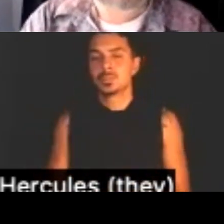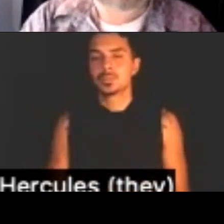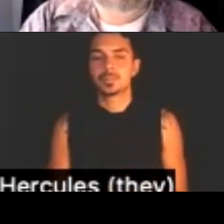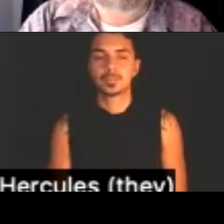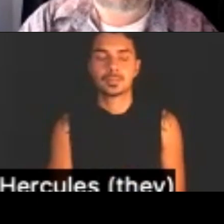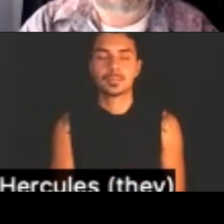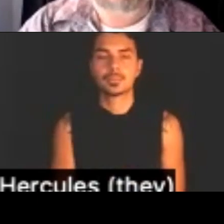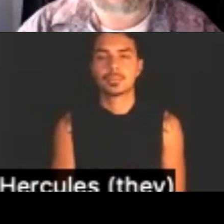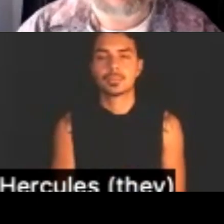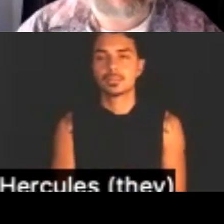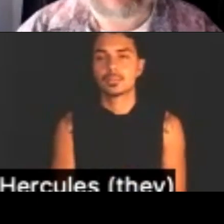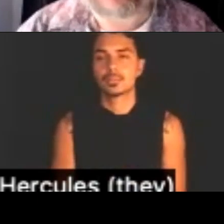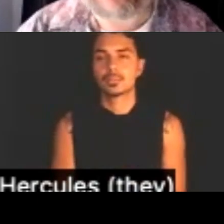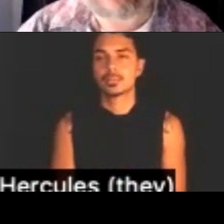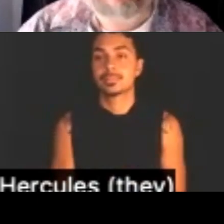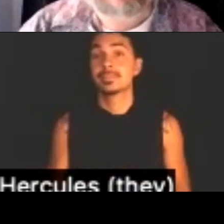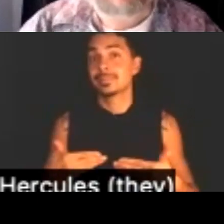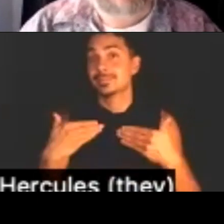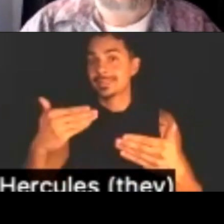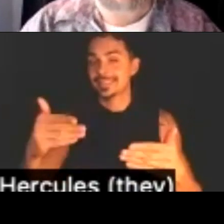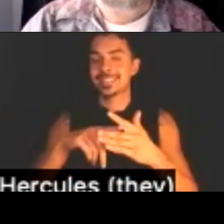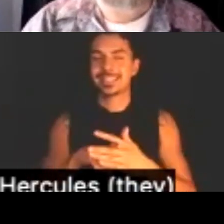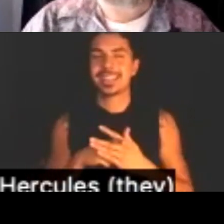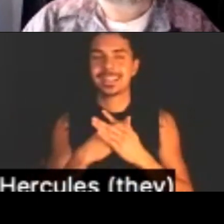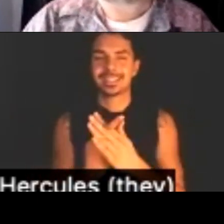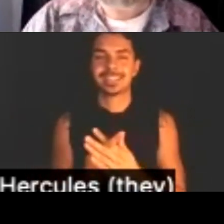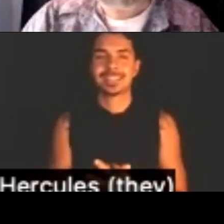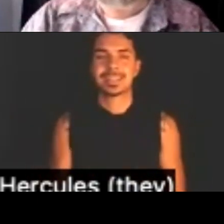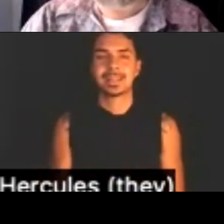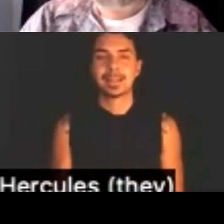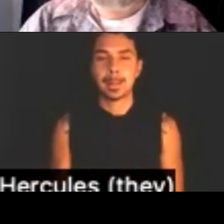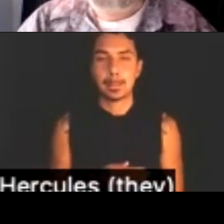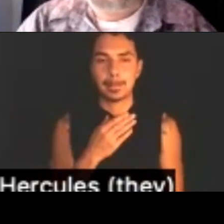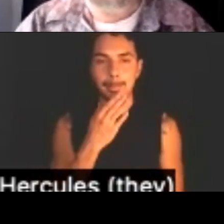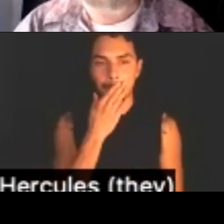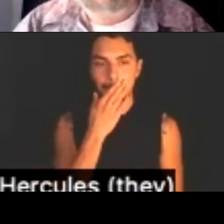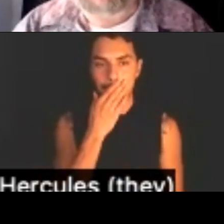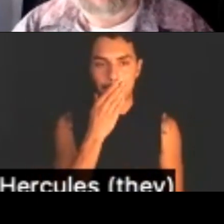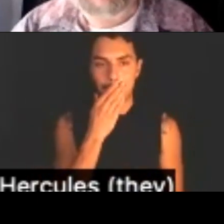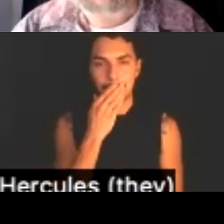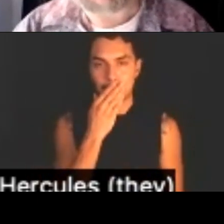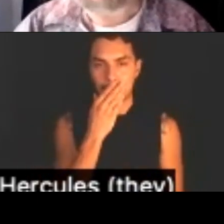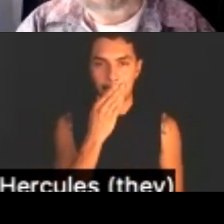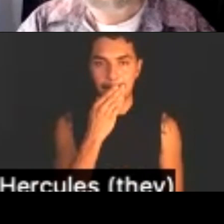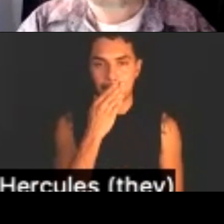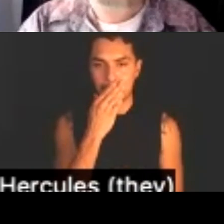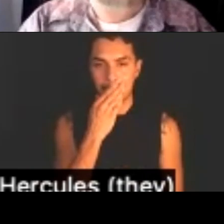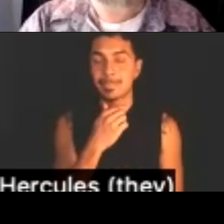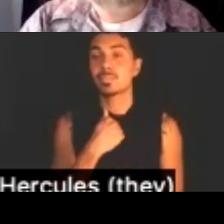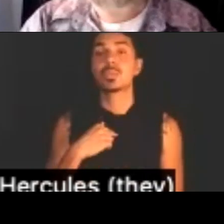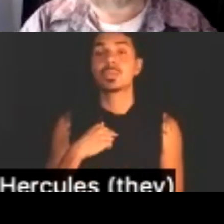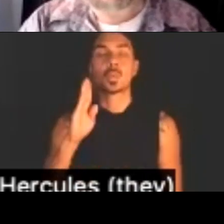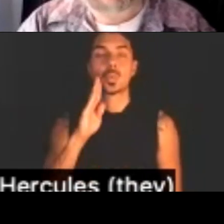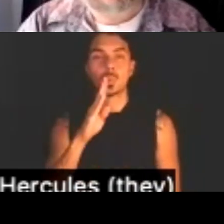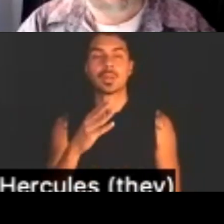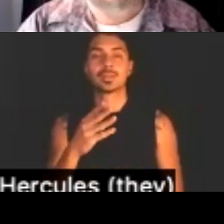So let's get started, just a couple of housekeeping bits. We are gonna interact in a couple of ways today. One is through Zoom based polls,